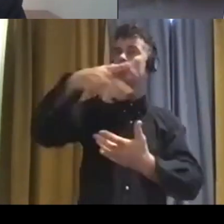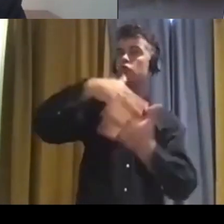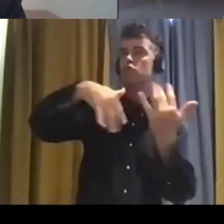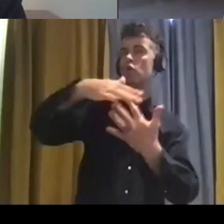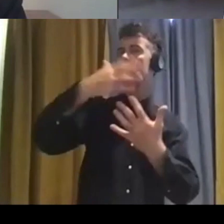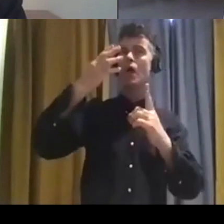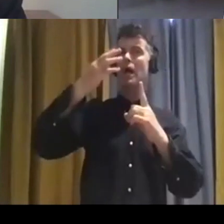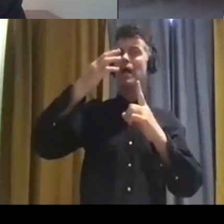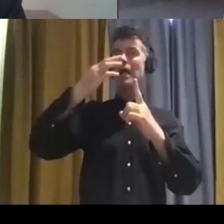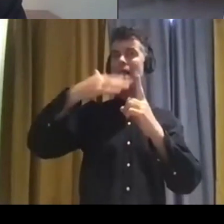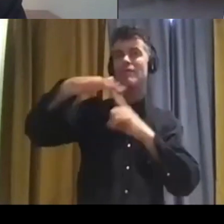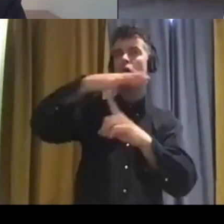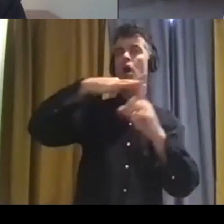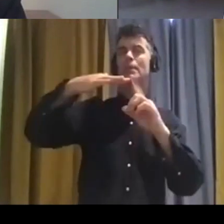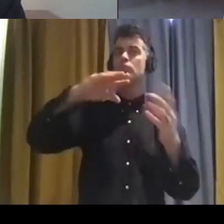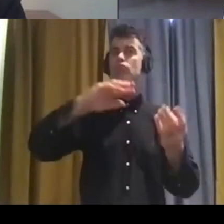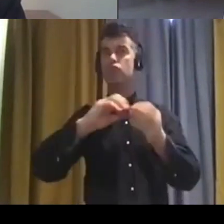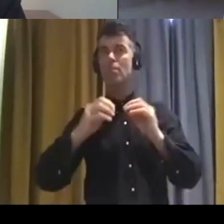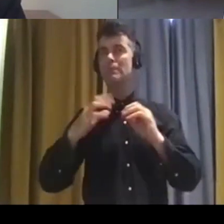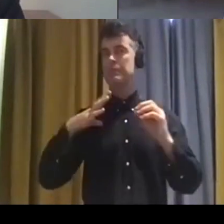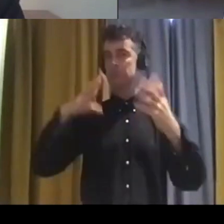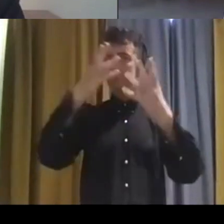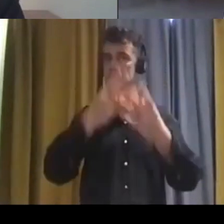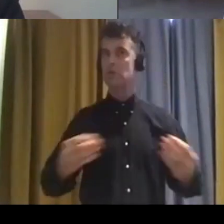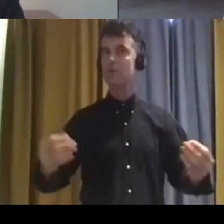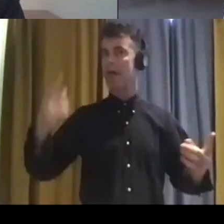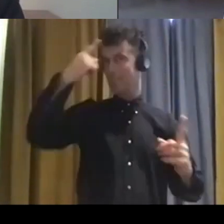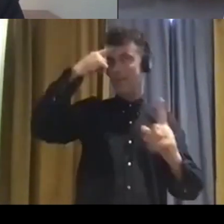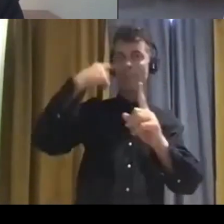need to solve and and having the optimism that there are solutions on the way, that